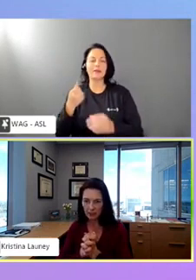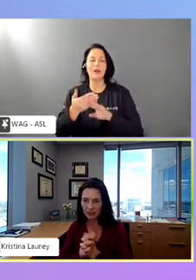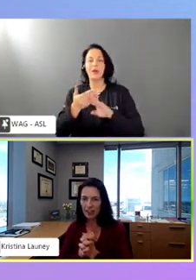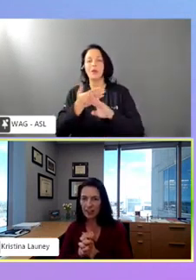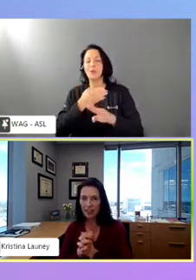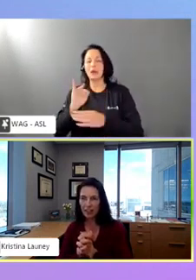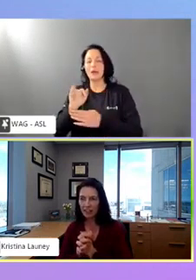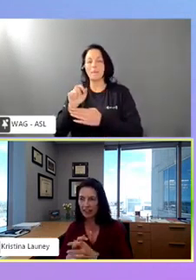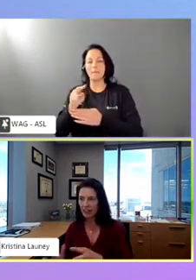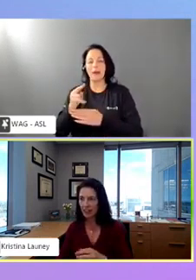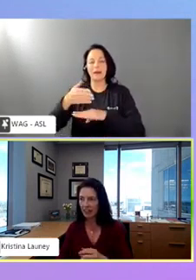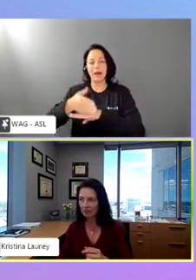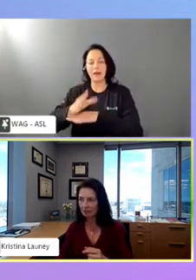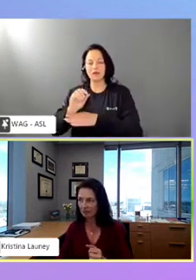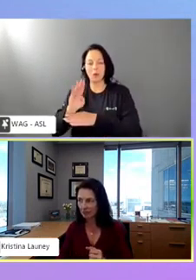So we were talking about